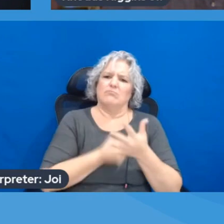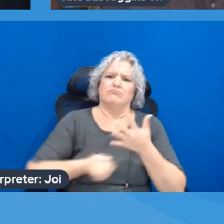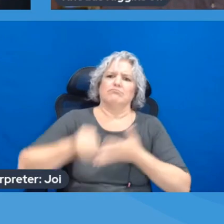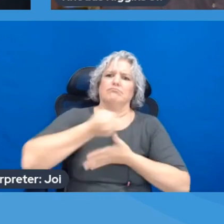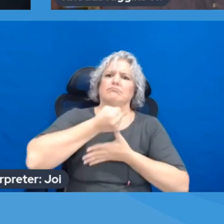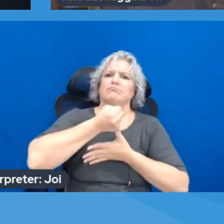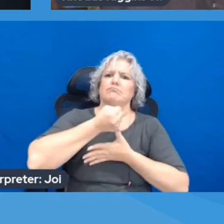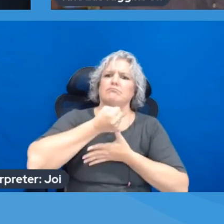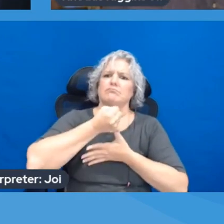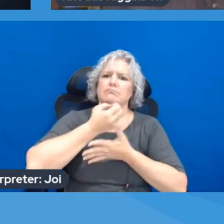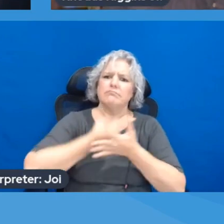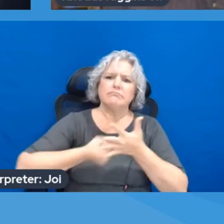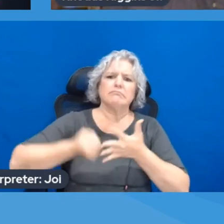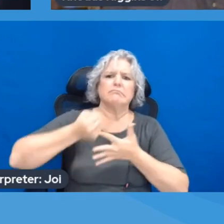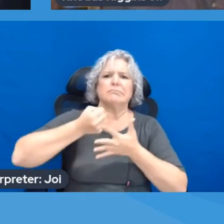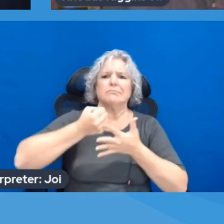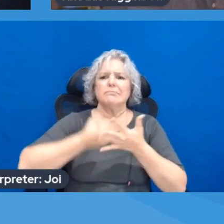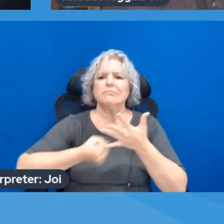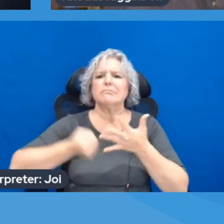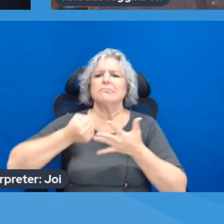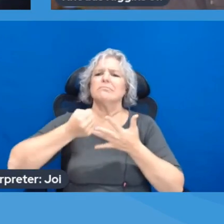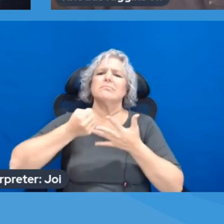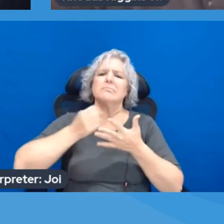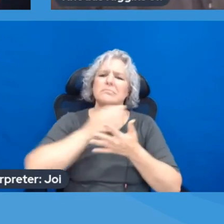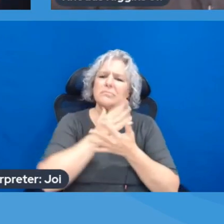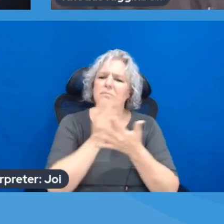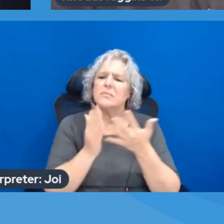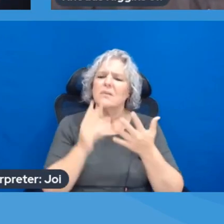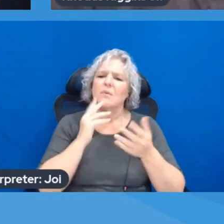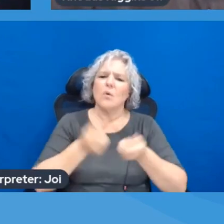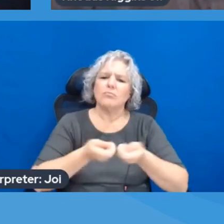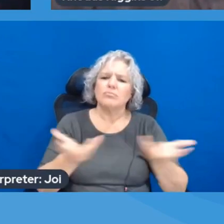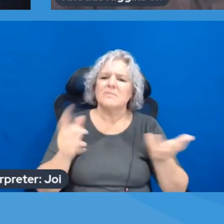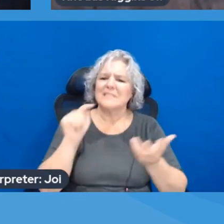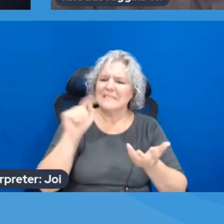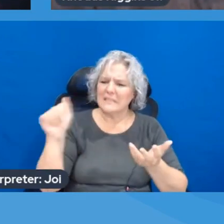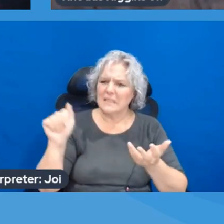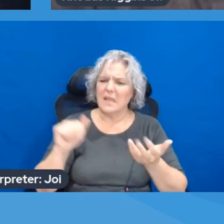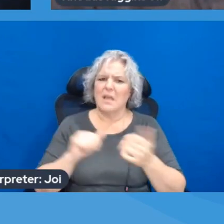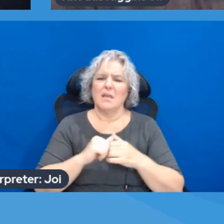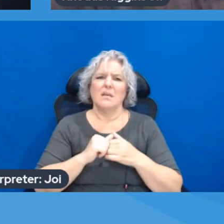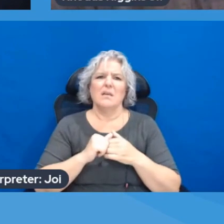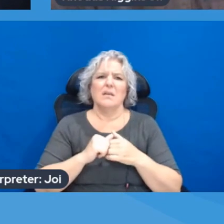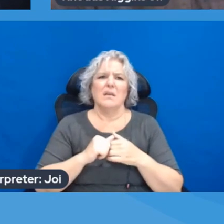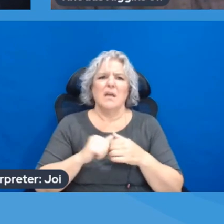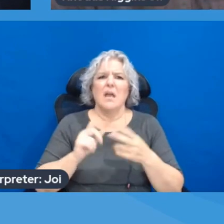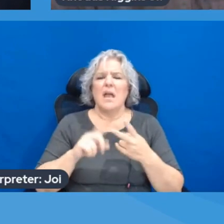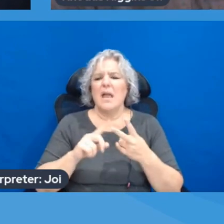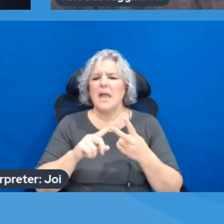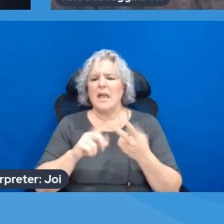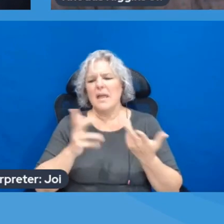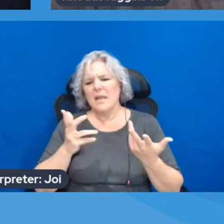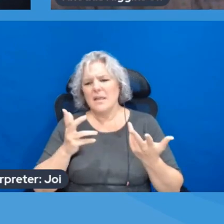in your delivery of TA and how any learnings or takeaways from the pandemic